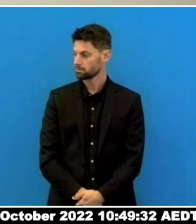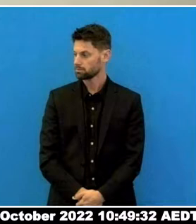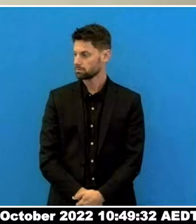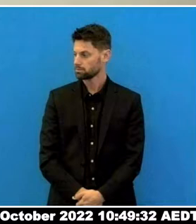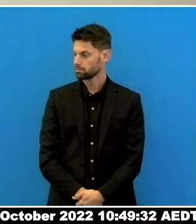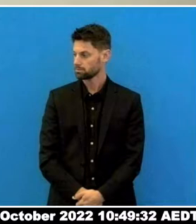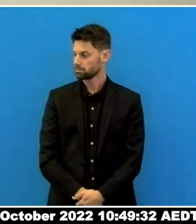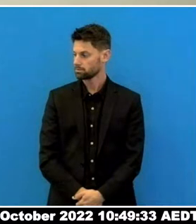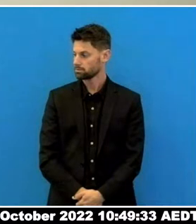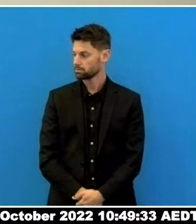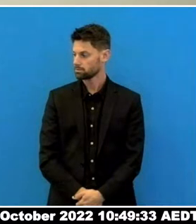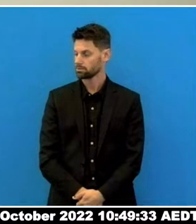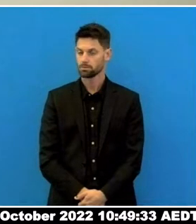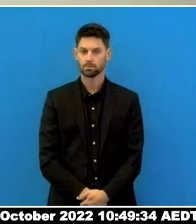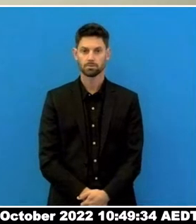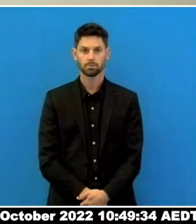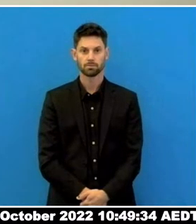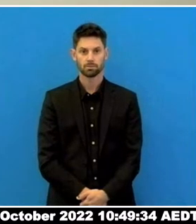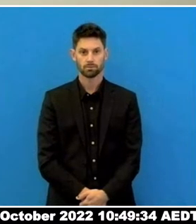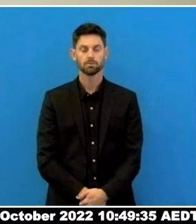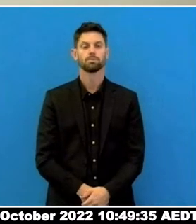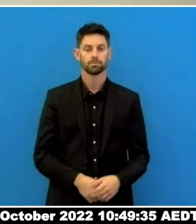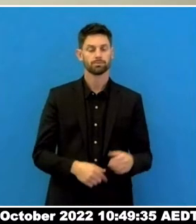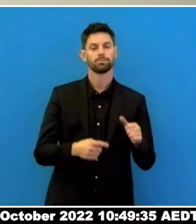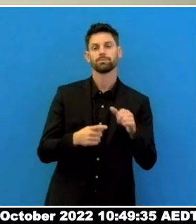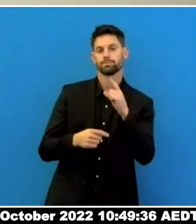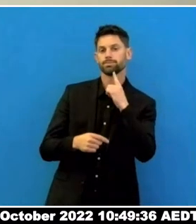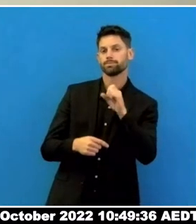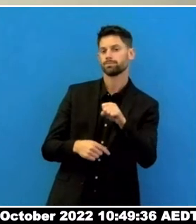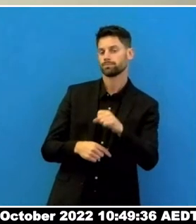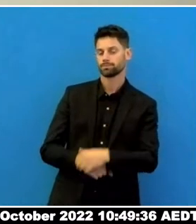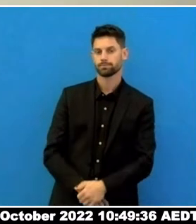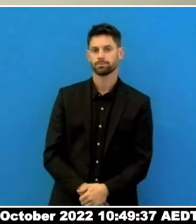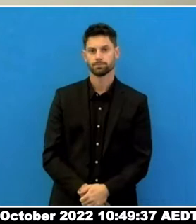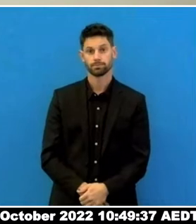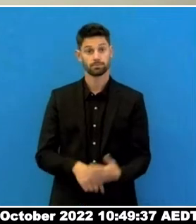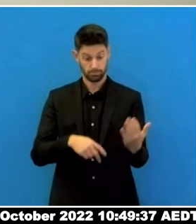Yes, correct. "I live with depression and anxiety.